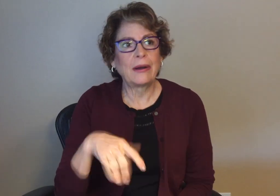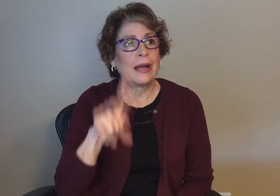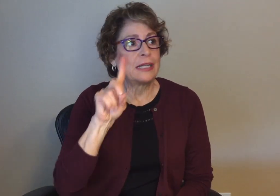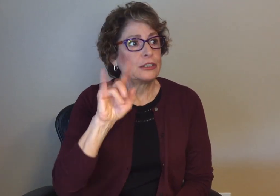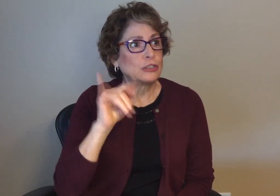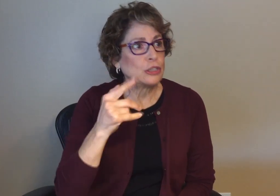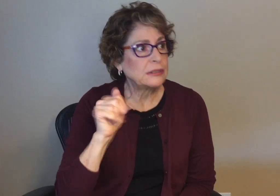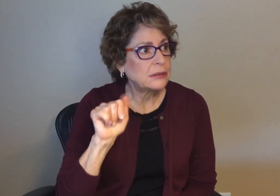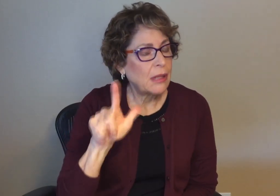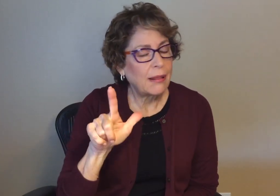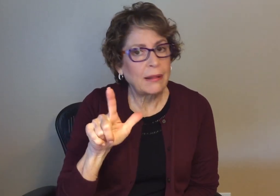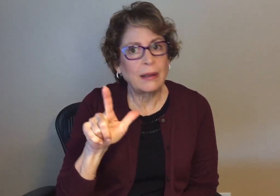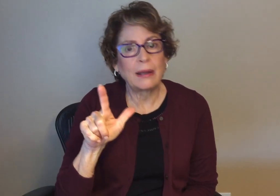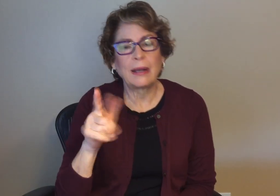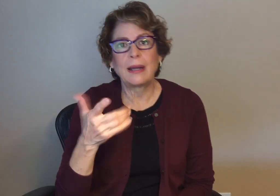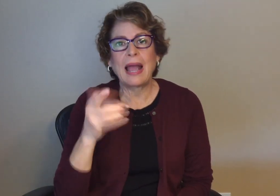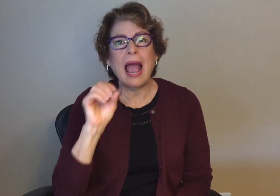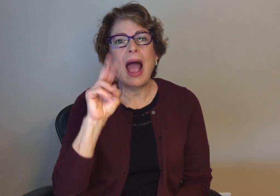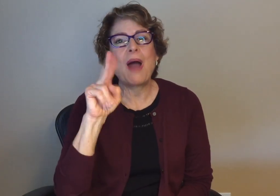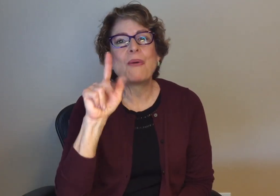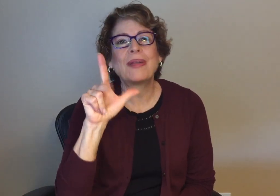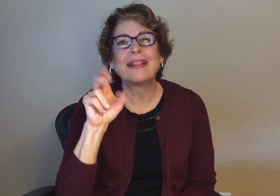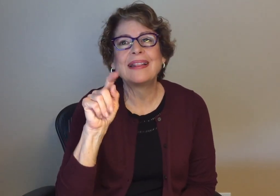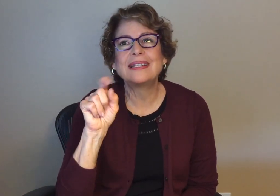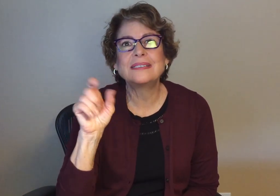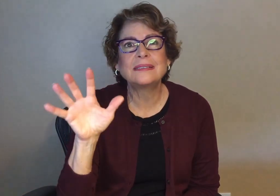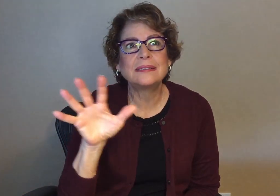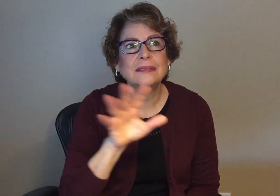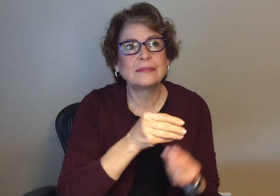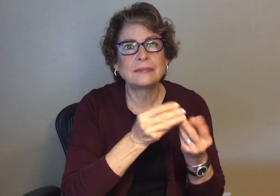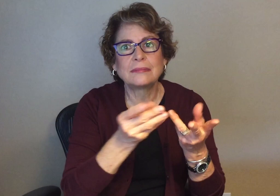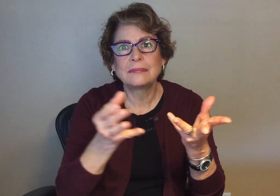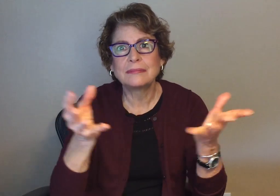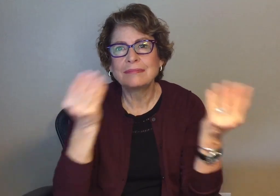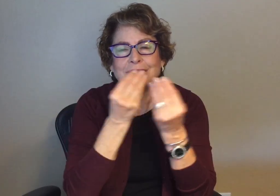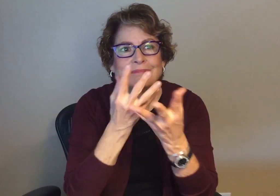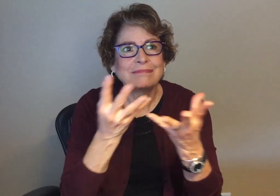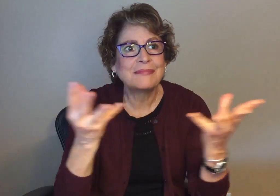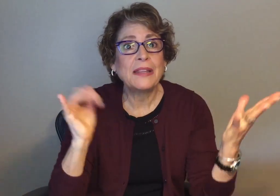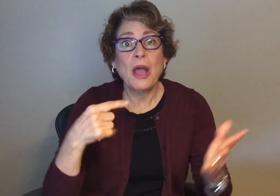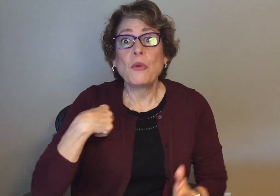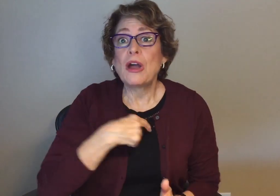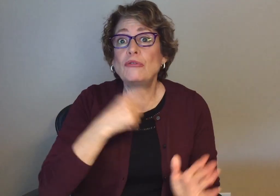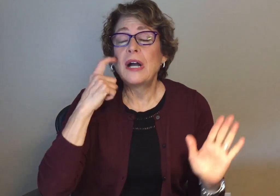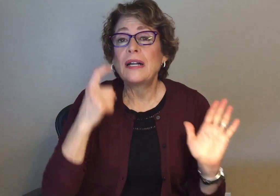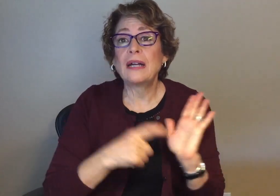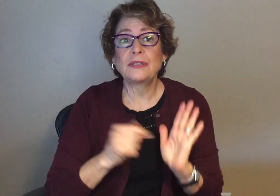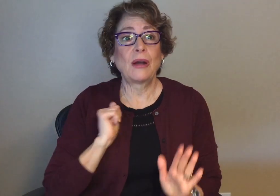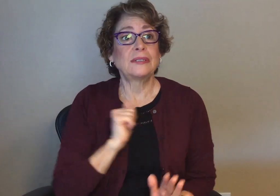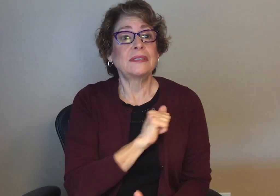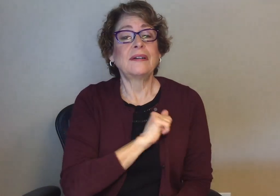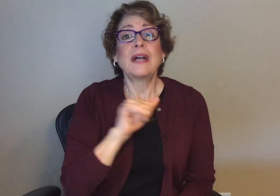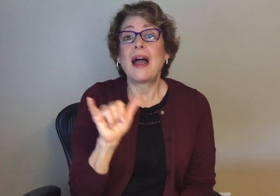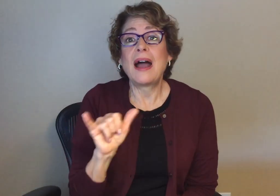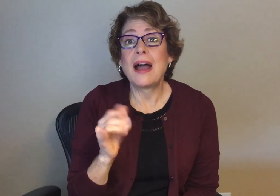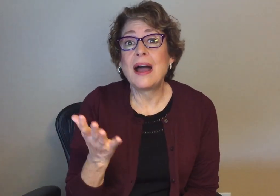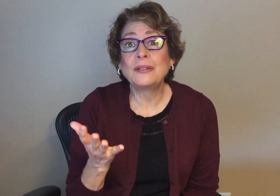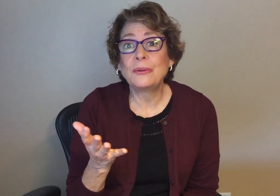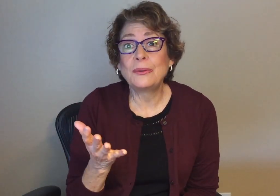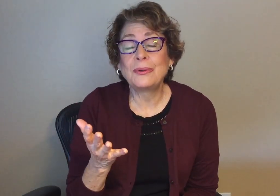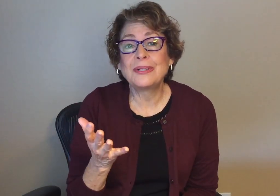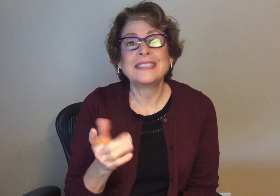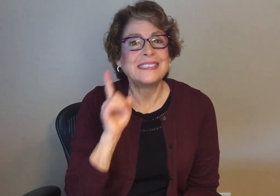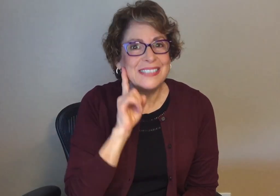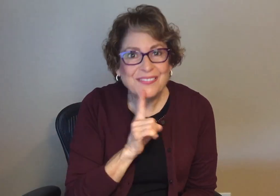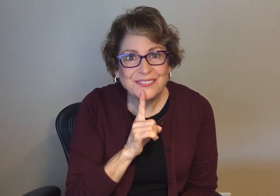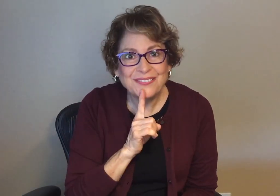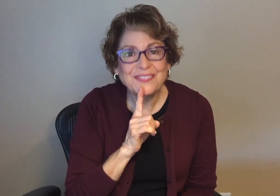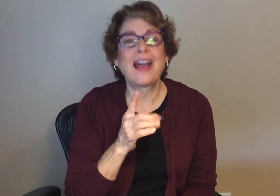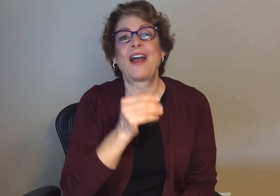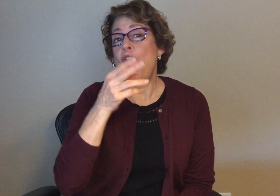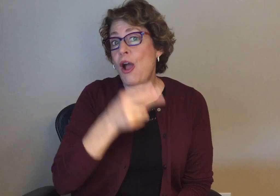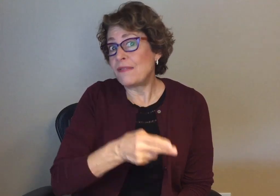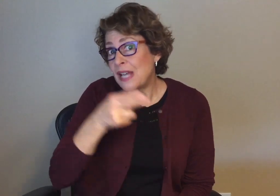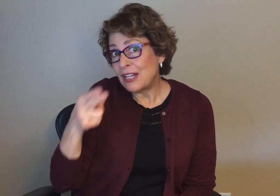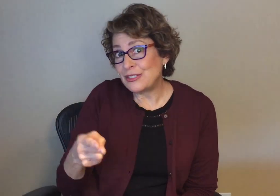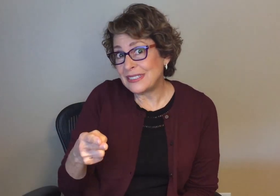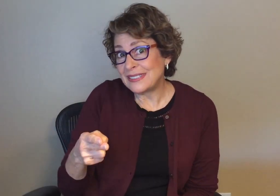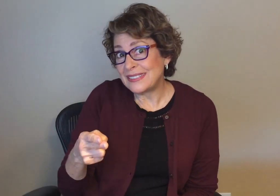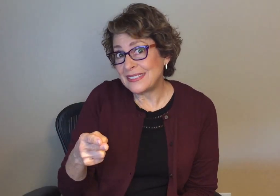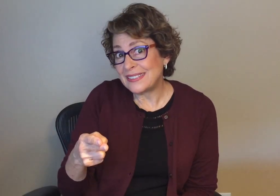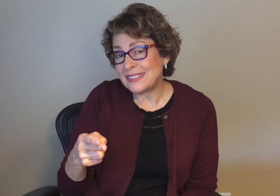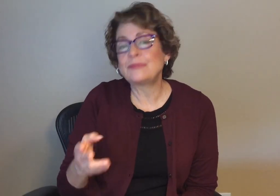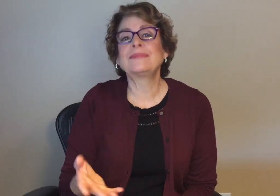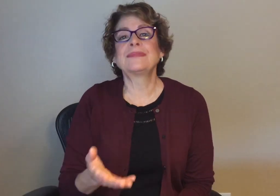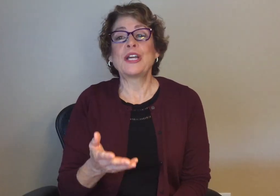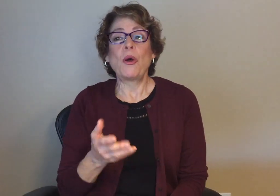media and digital outlets explaining that we recognize ourselves as “deaf and hard of hearing.”